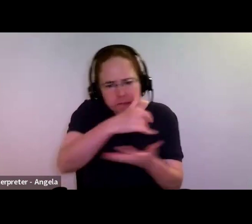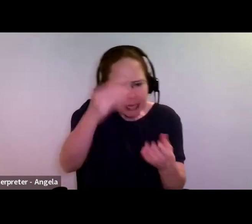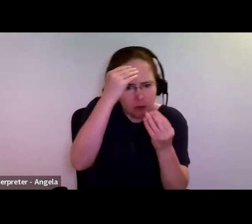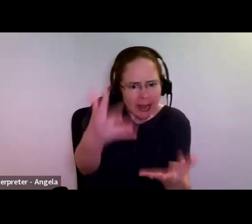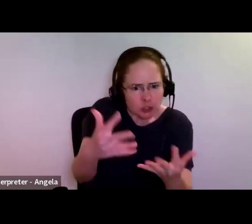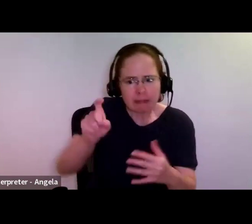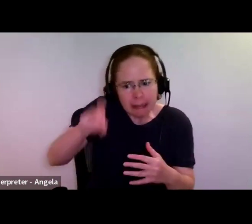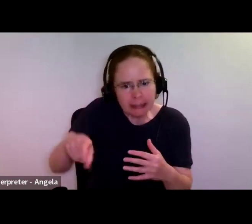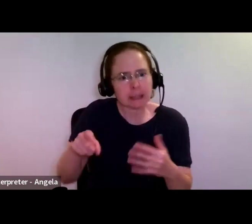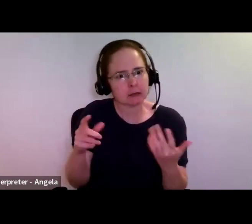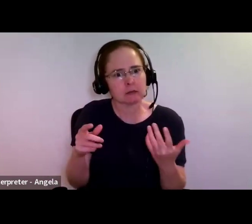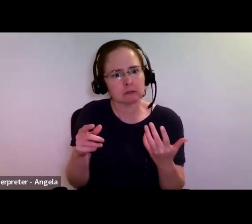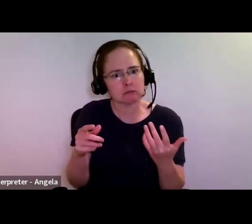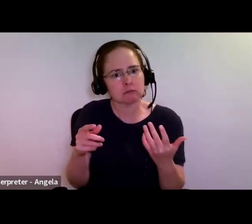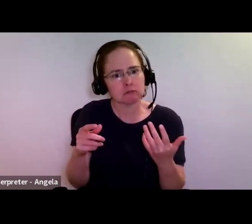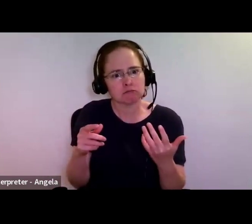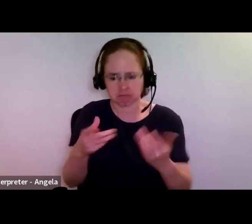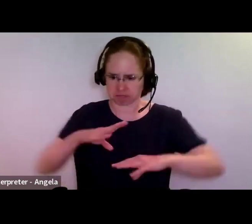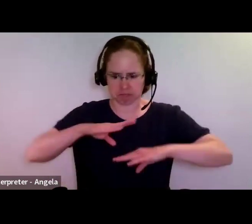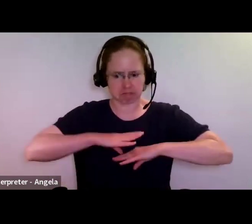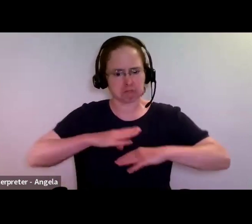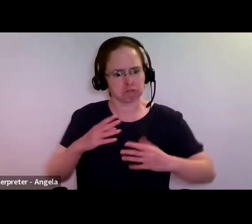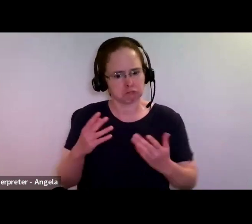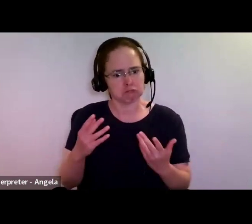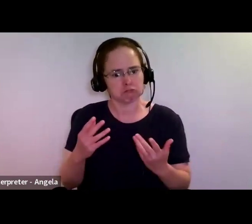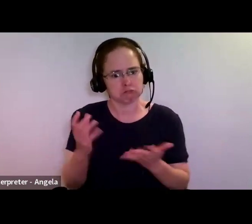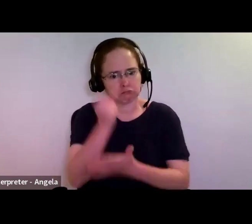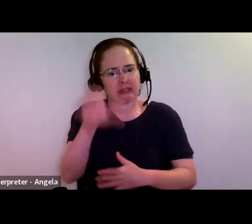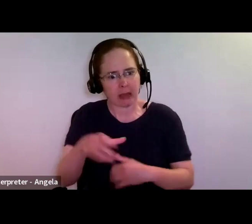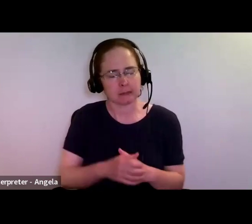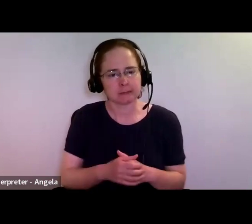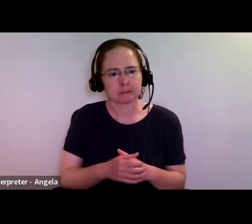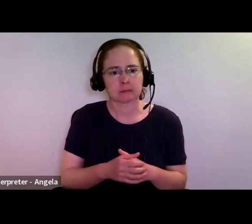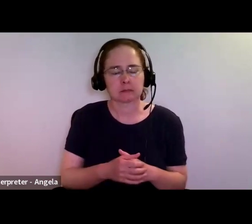needed to be able to do that, it's also based on the strength